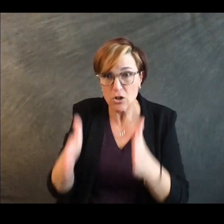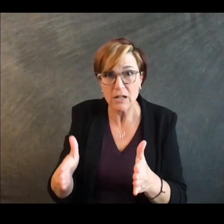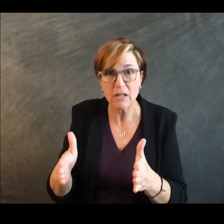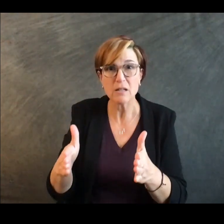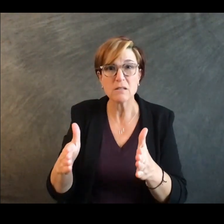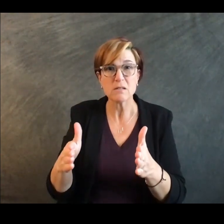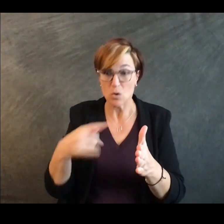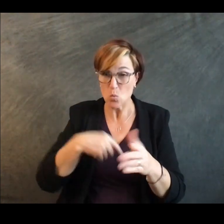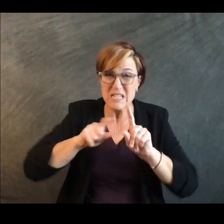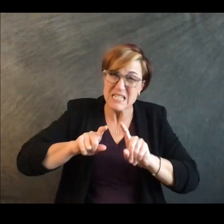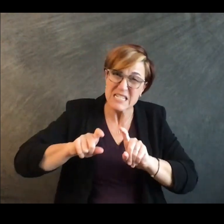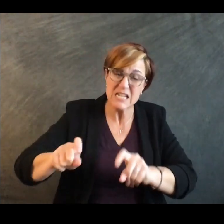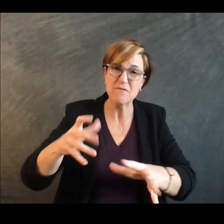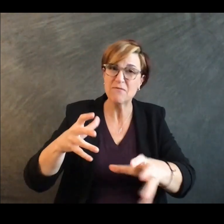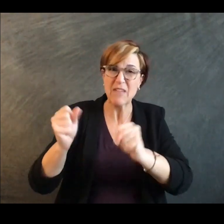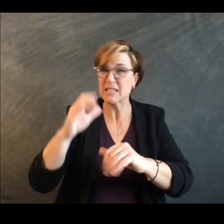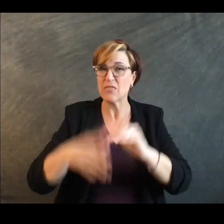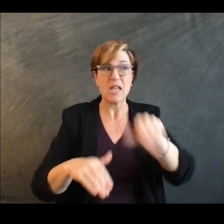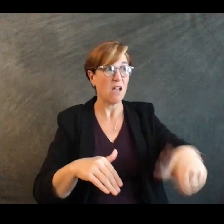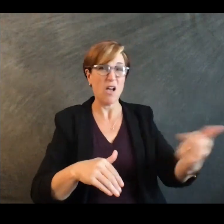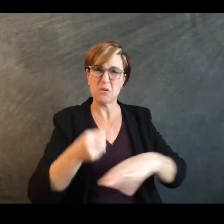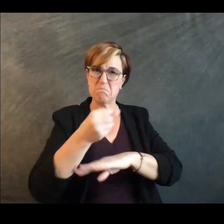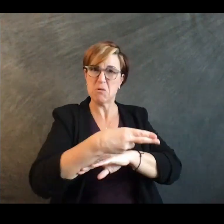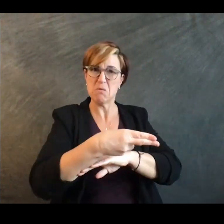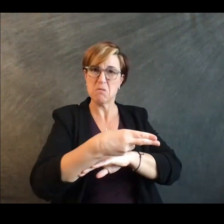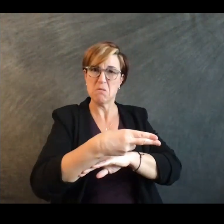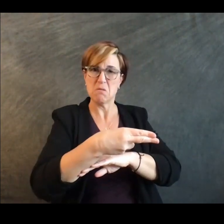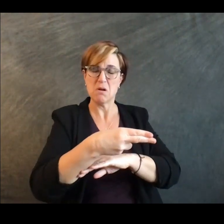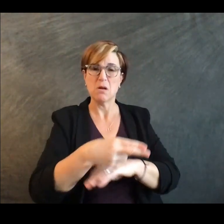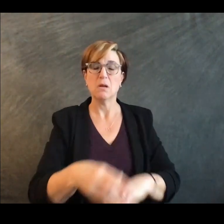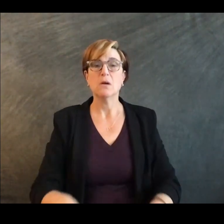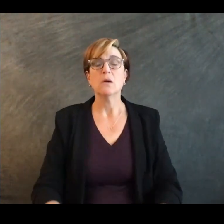ever seen before as we announced yesterday CVS testing